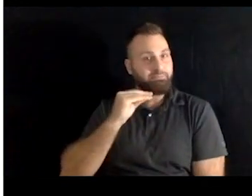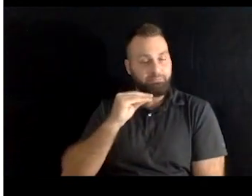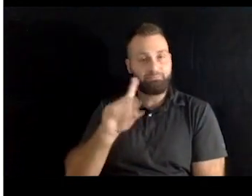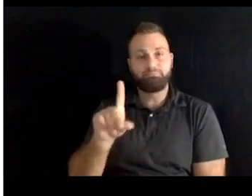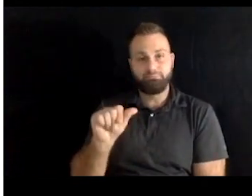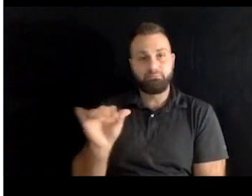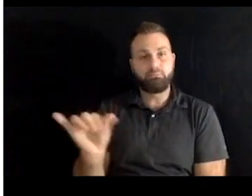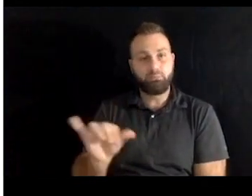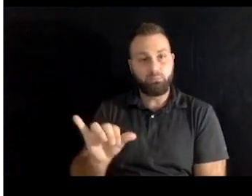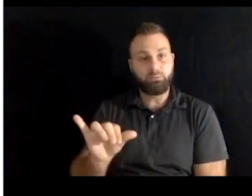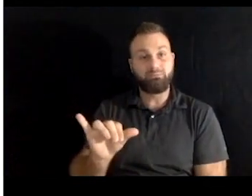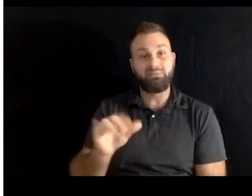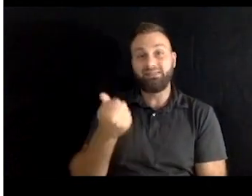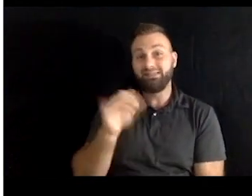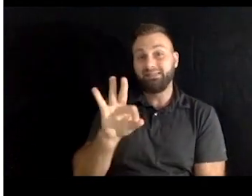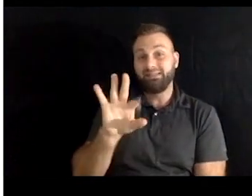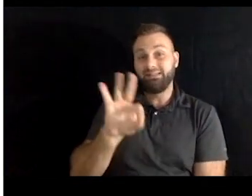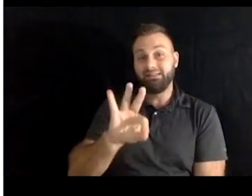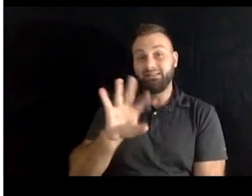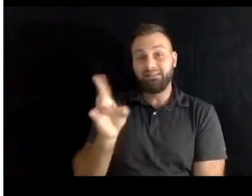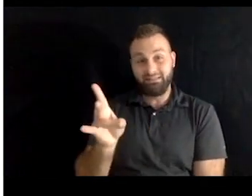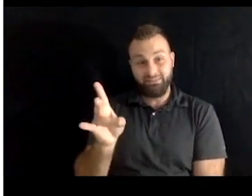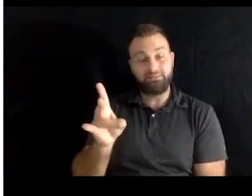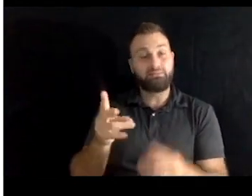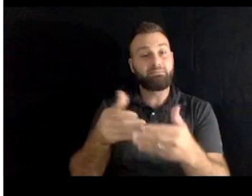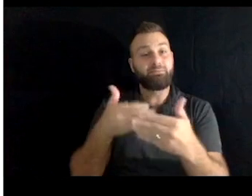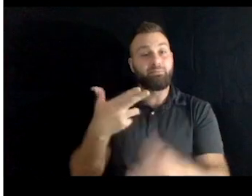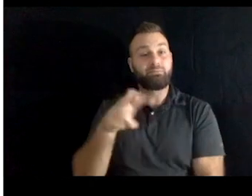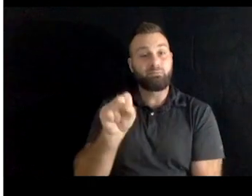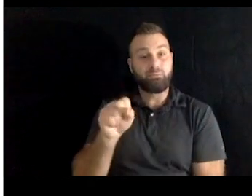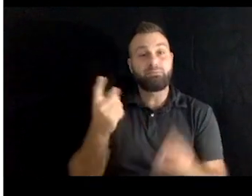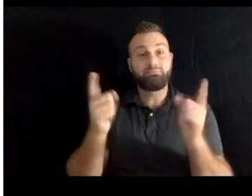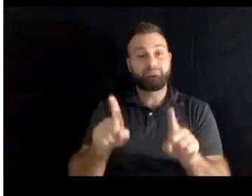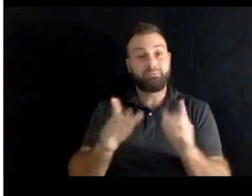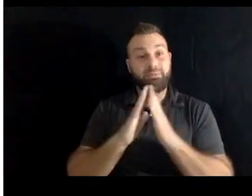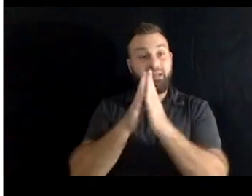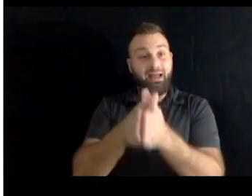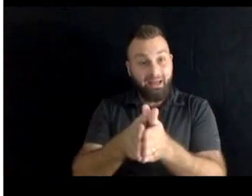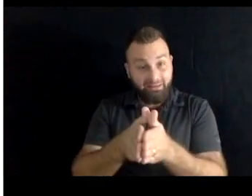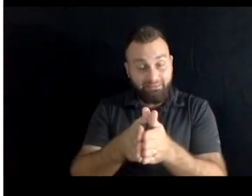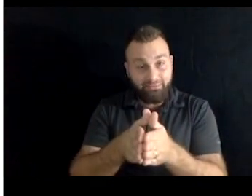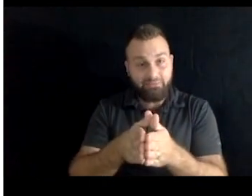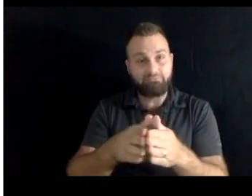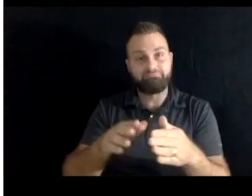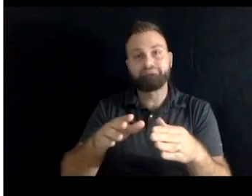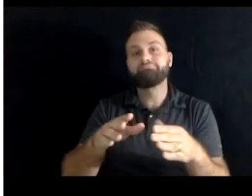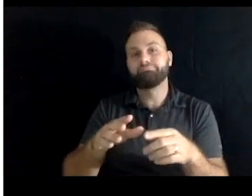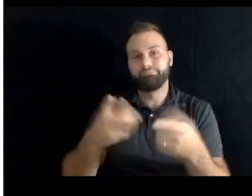high school I suffered a spinal cord injury in a diving accident. I've since been diagnosed with